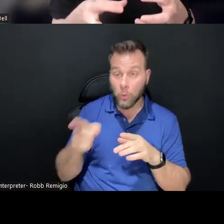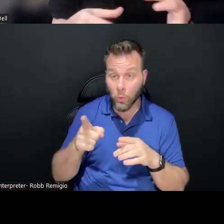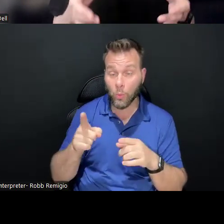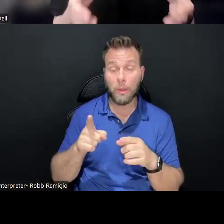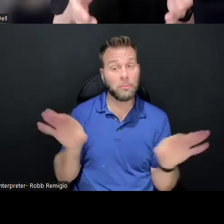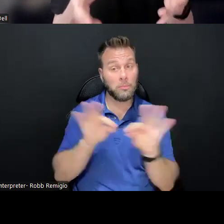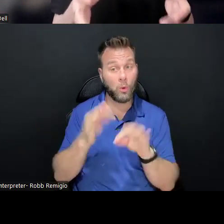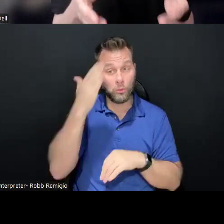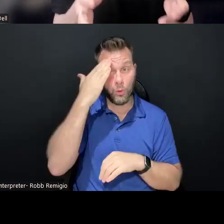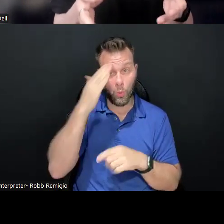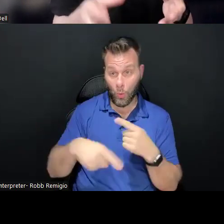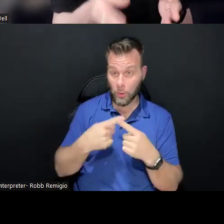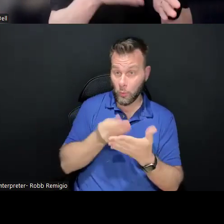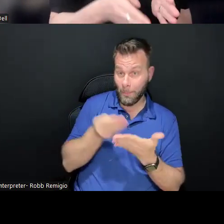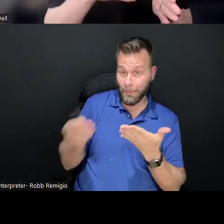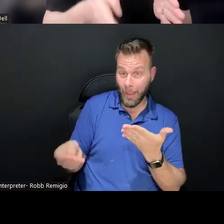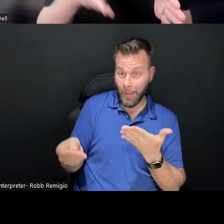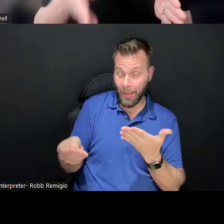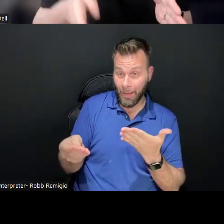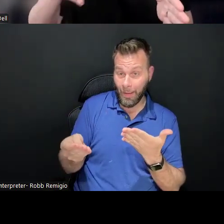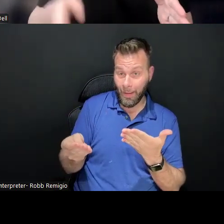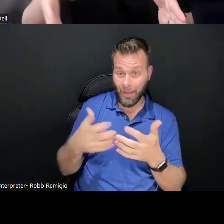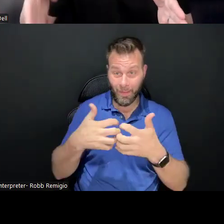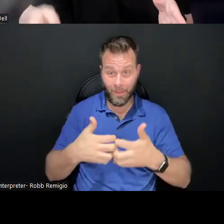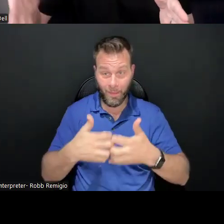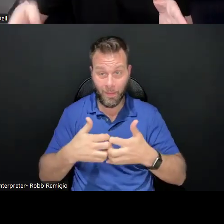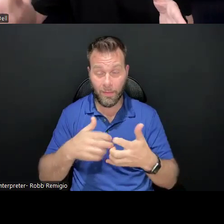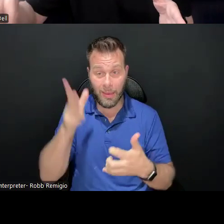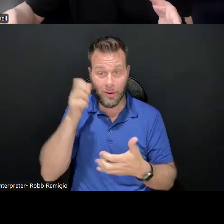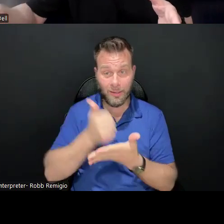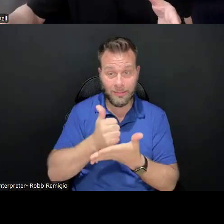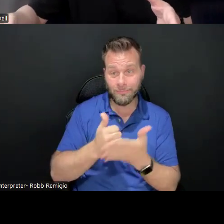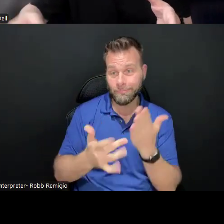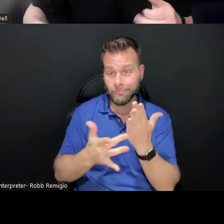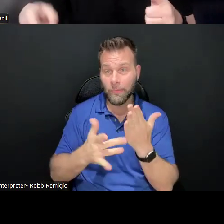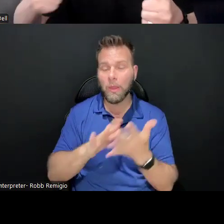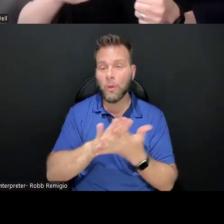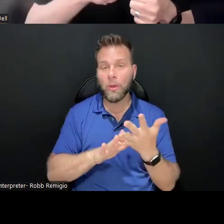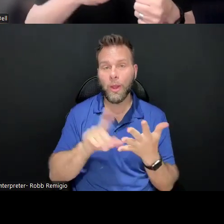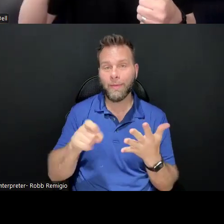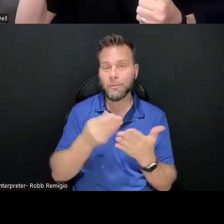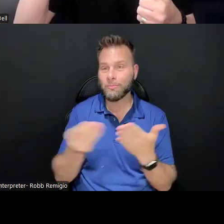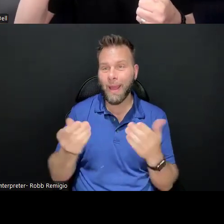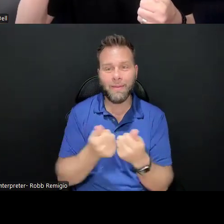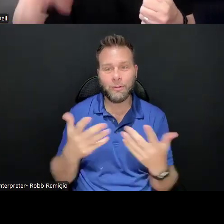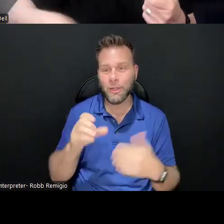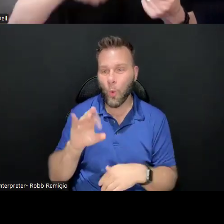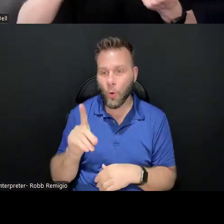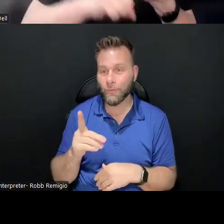But be aware when you buy an assistive listening systems, you're not buying just the system, but you have to buy every conceivable accessory.